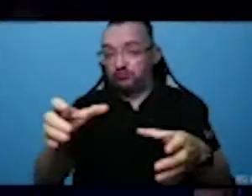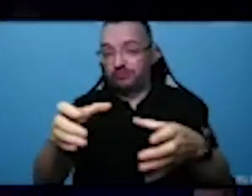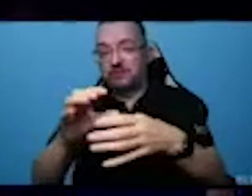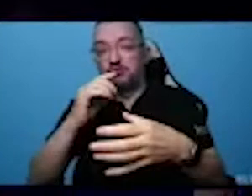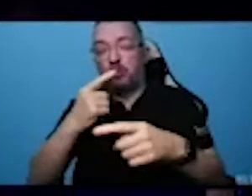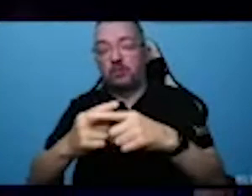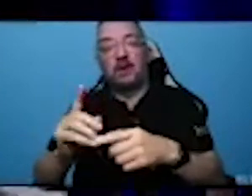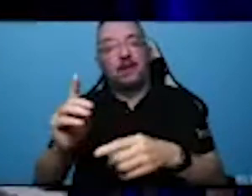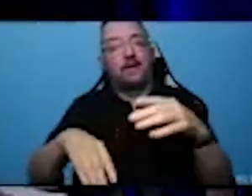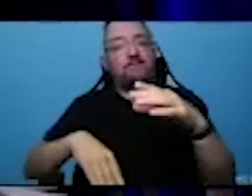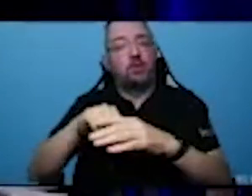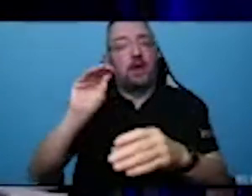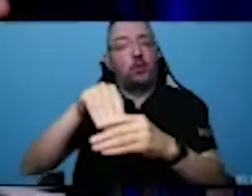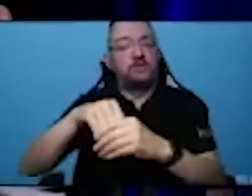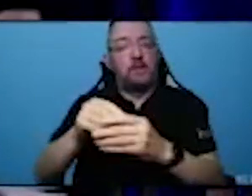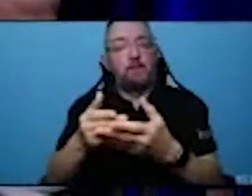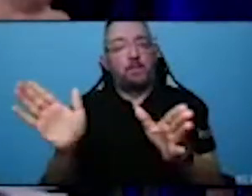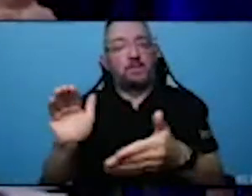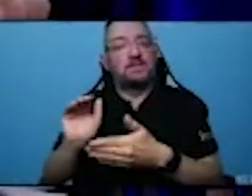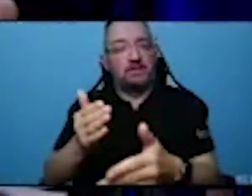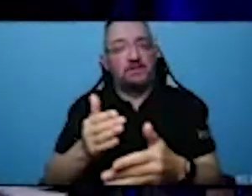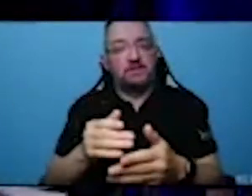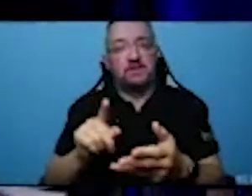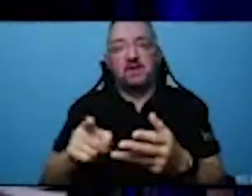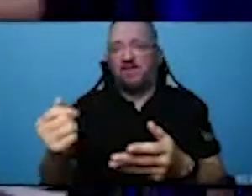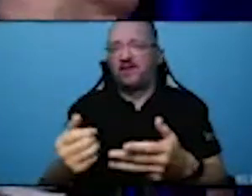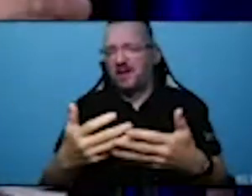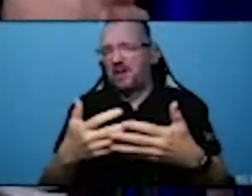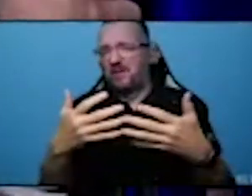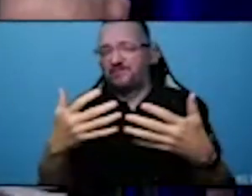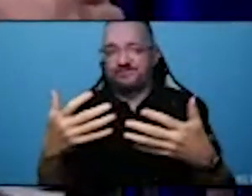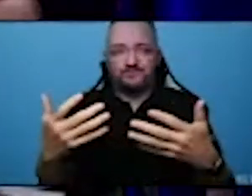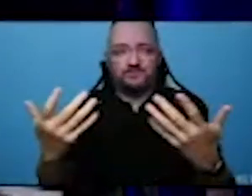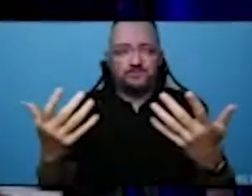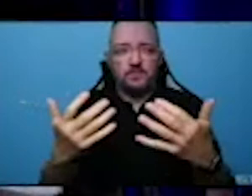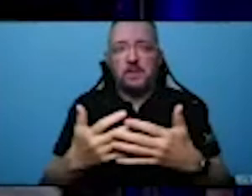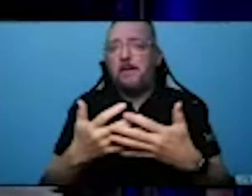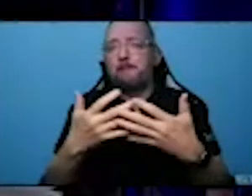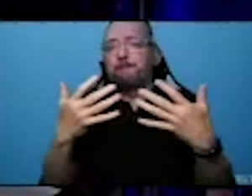There is a sense of, of big changes, kind of appearing out of the midst of the crisis we've been in the